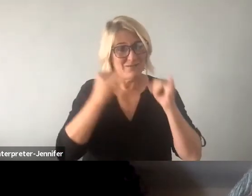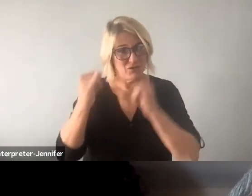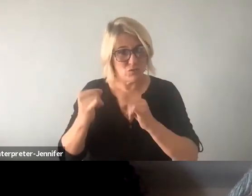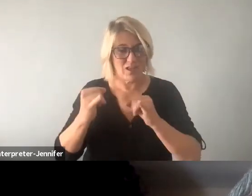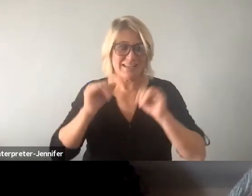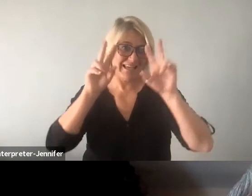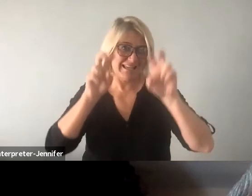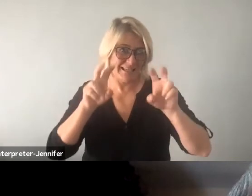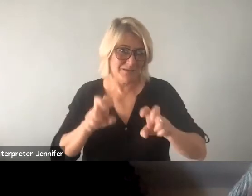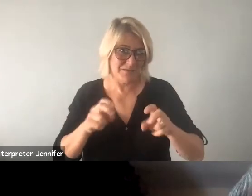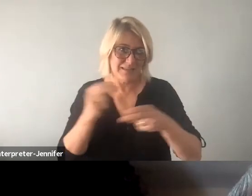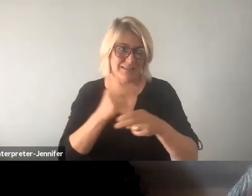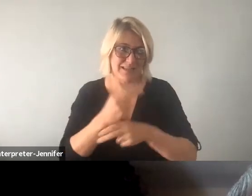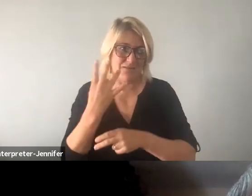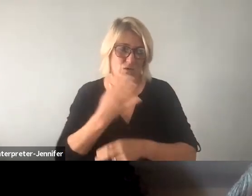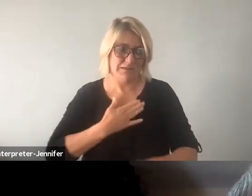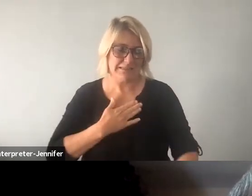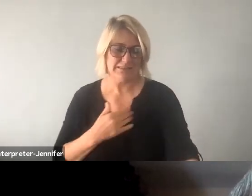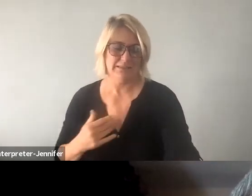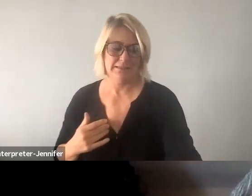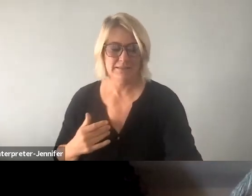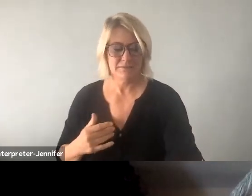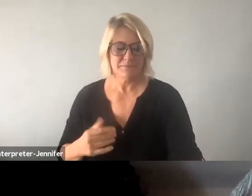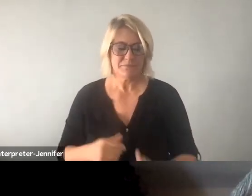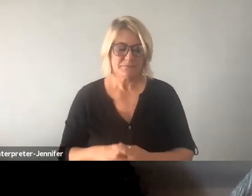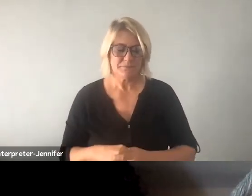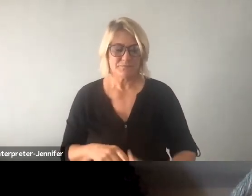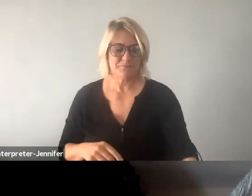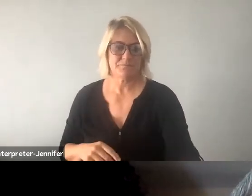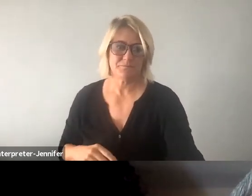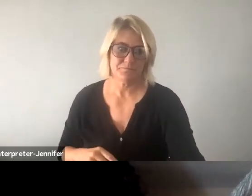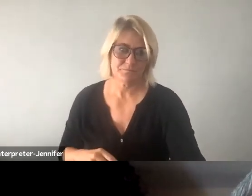» Anne: Yes, it does and I think that's going to be one of our themes